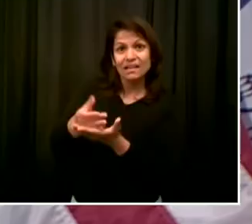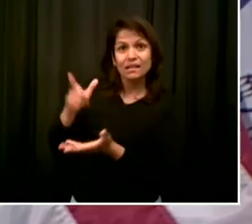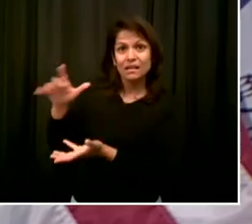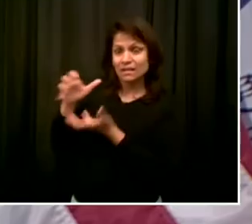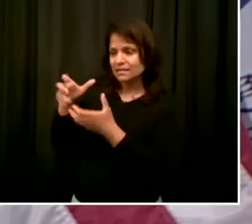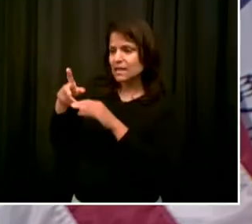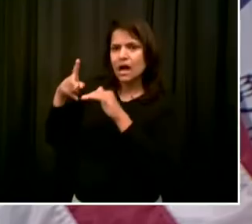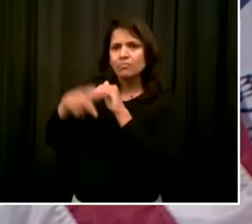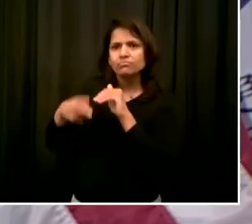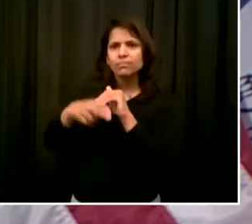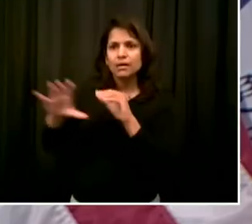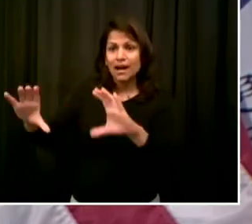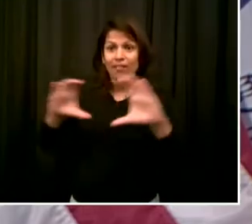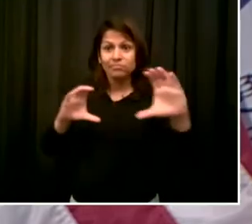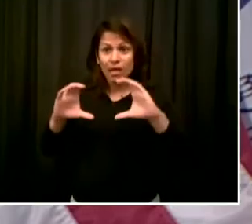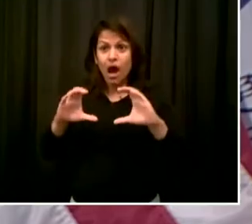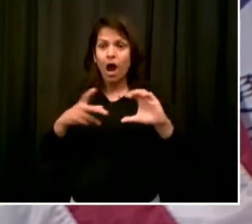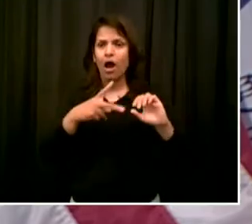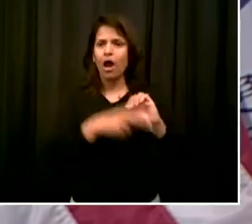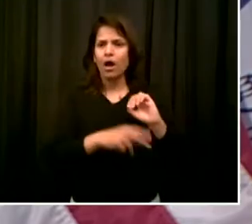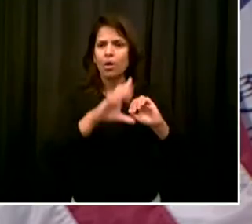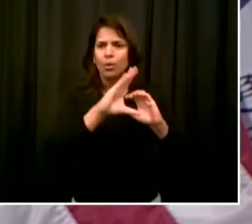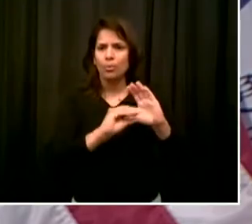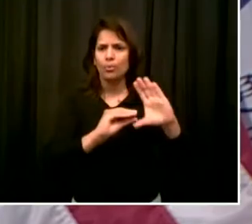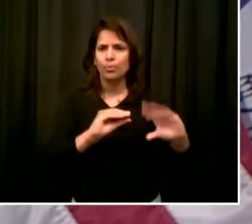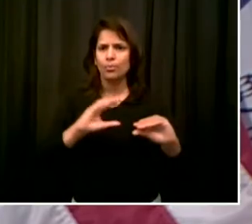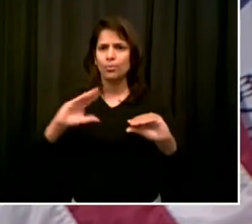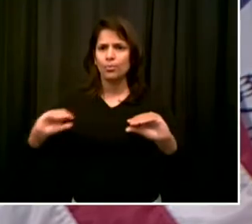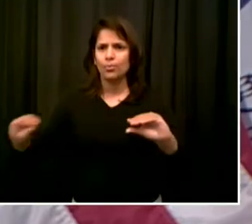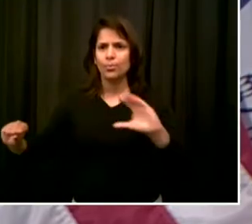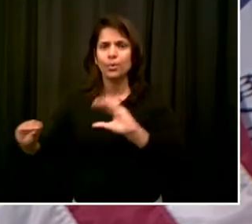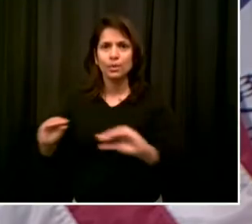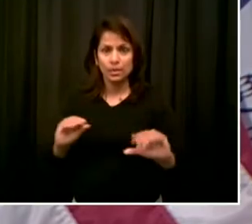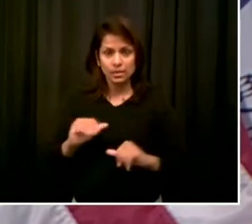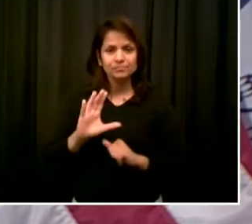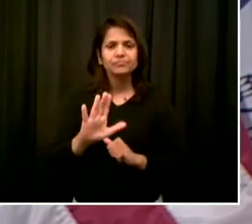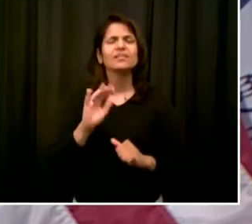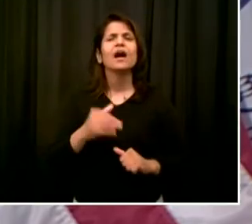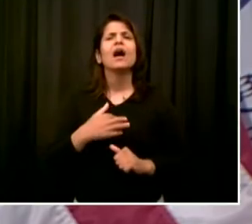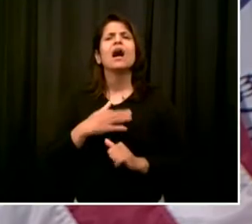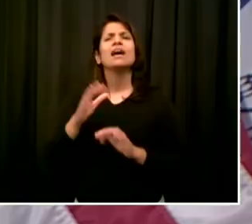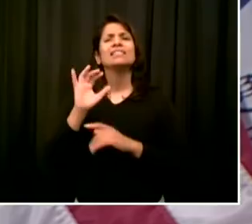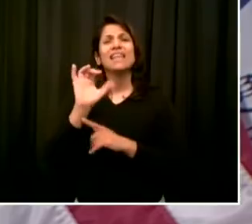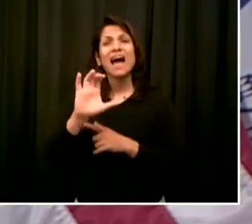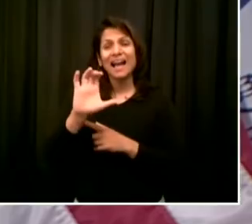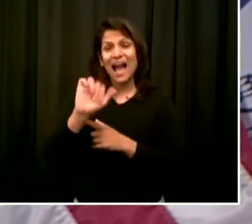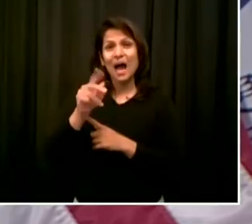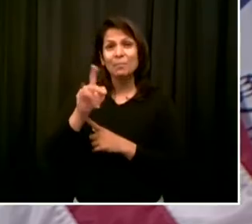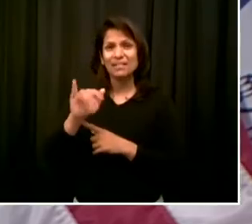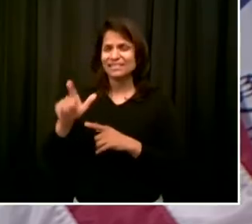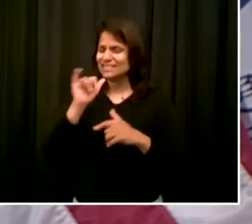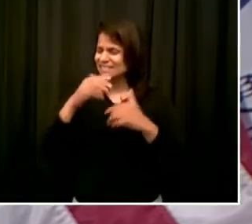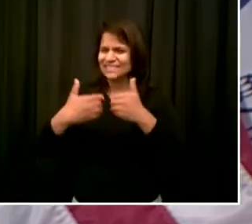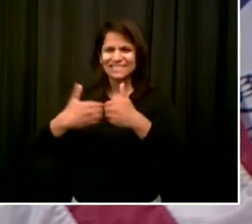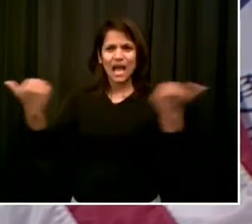AINGA, WE ARE IN THE MIDDLE OF NEGOTTIIAON. S FORGIVE ME IF I KEEP IT A